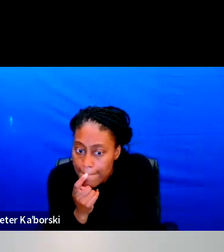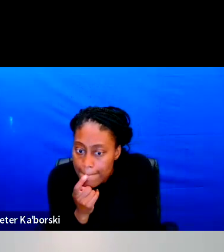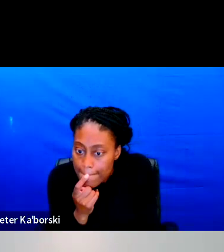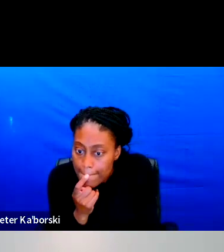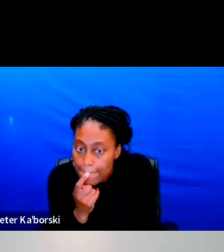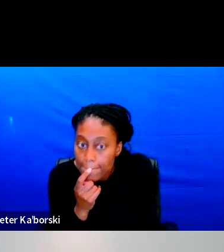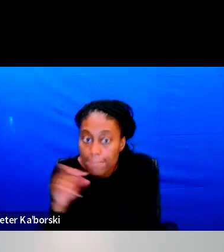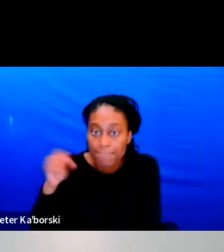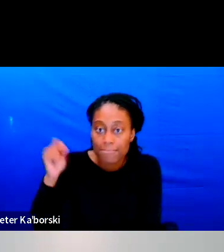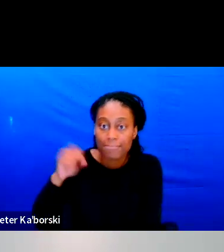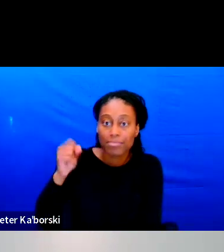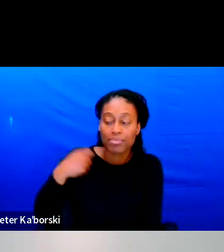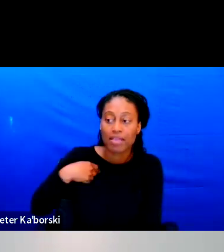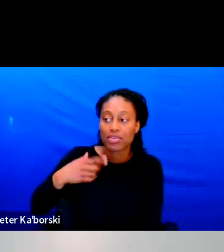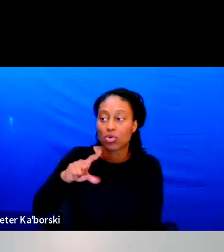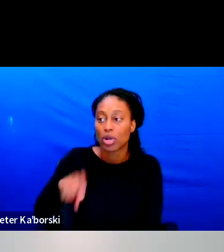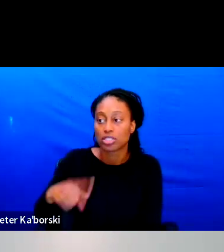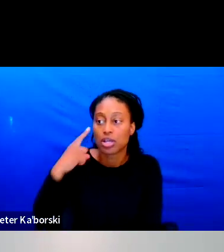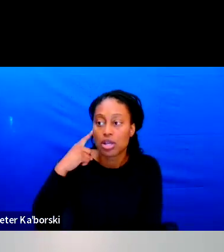Dee Henry CILO they/she: Yeah, I had a question for the group.